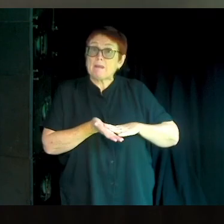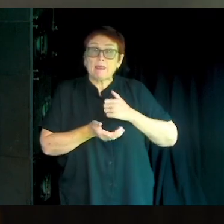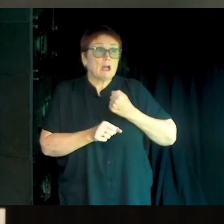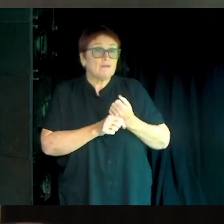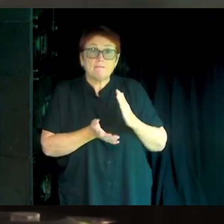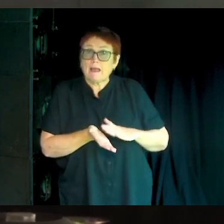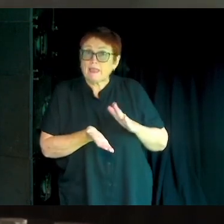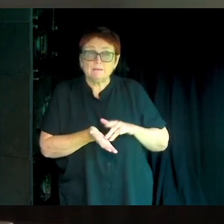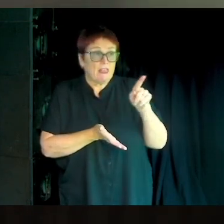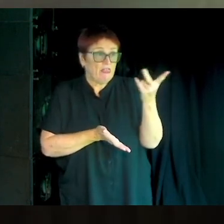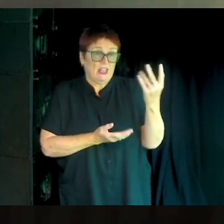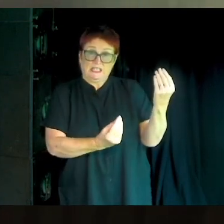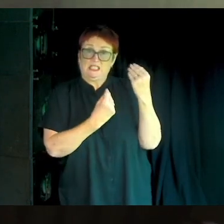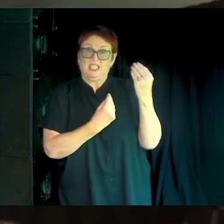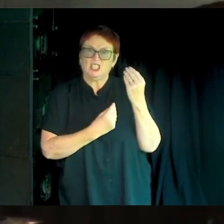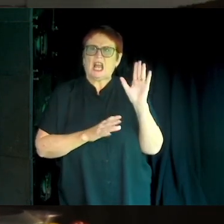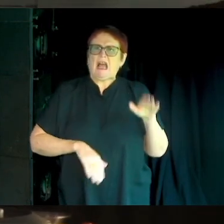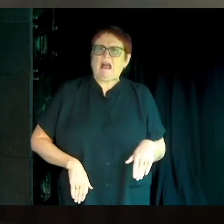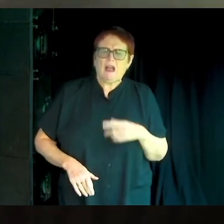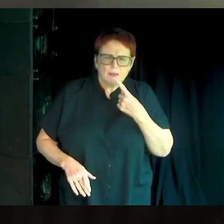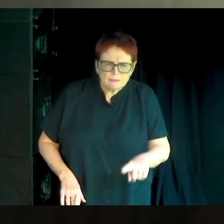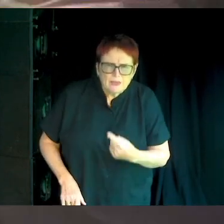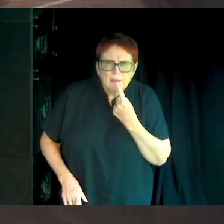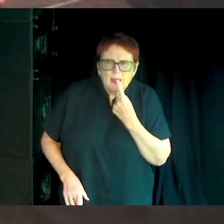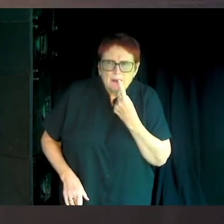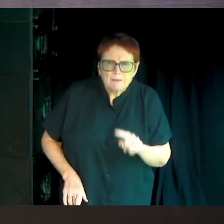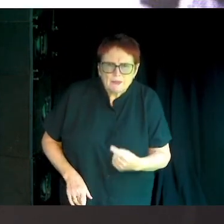when they teach me they just say like well you just taste it how you like it yeah they never